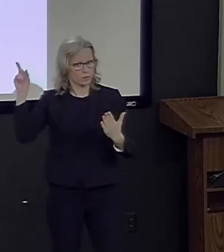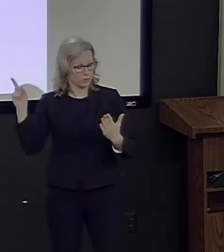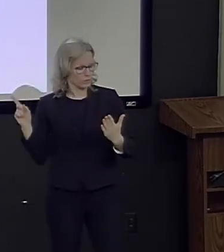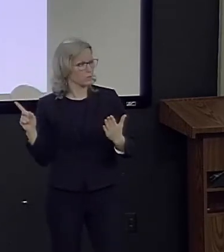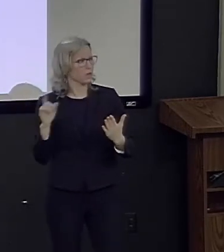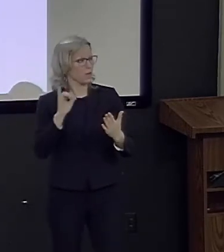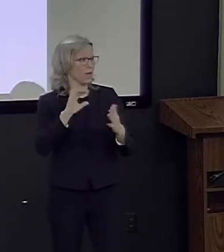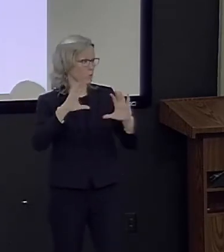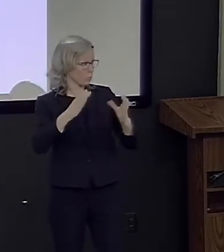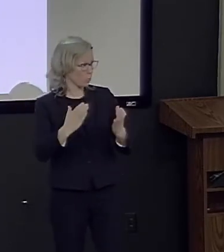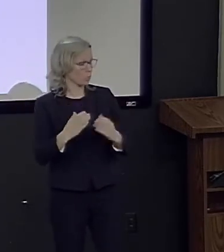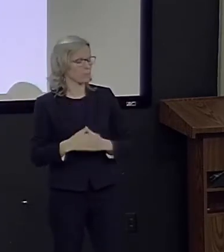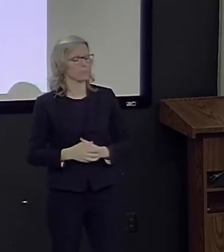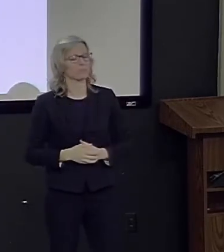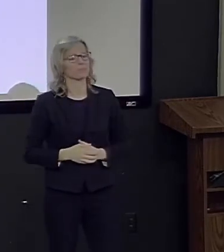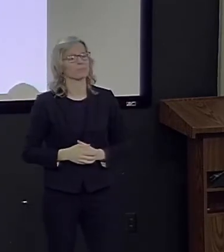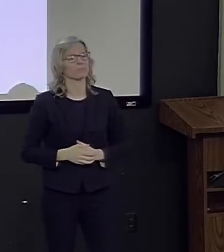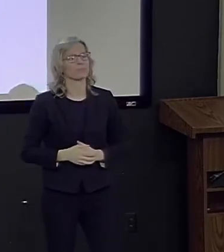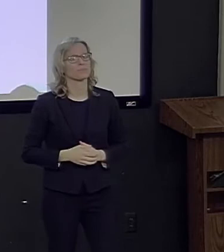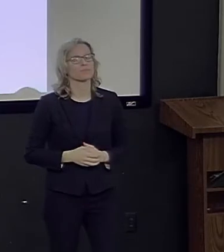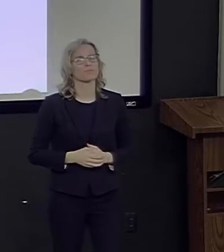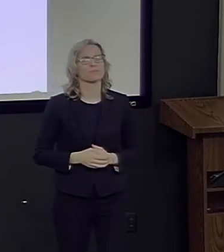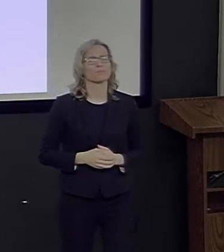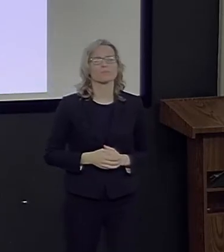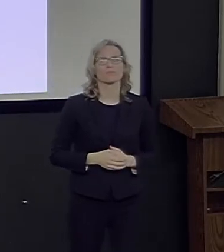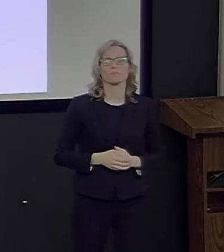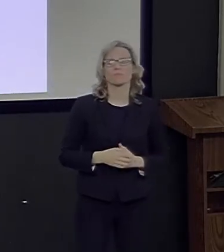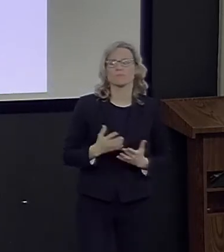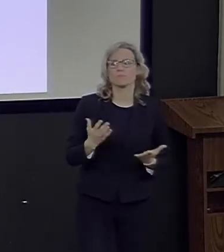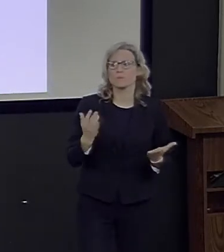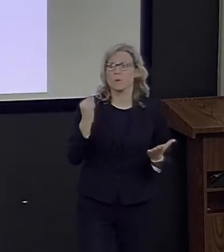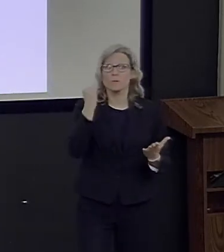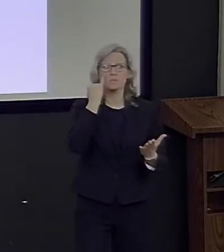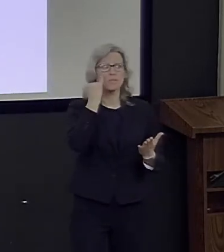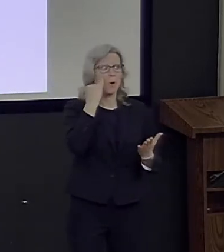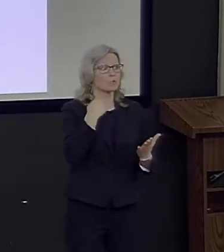So if we see a difference between these two conditions,